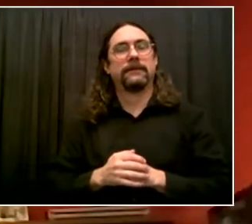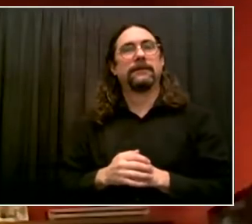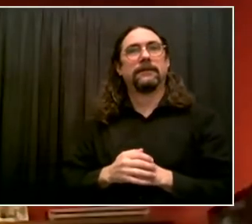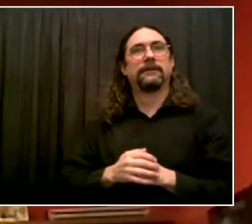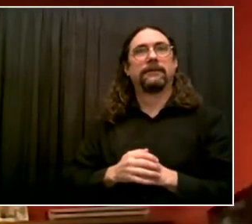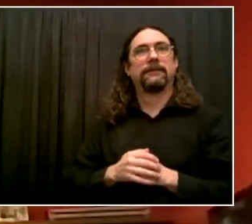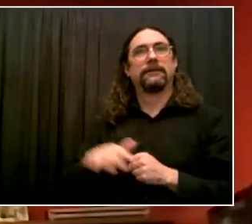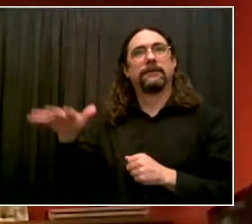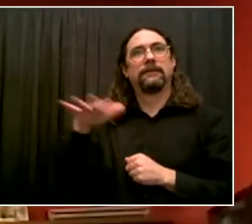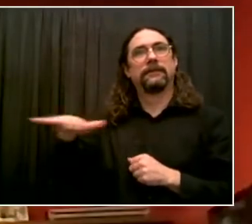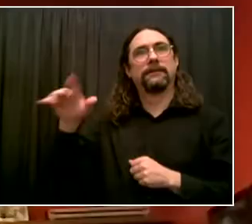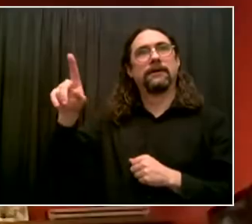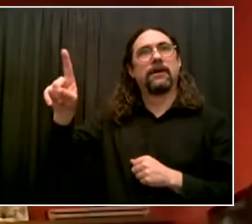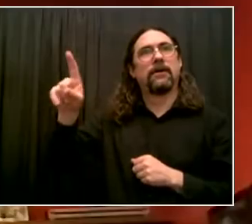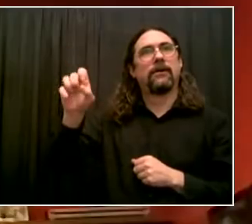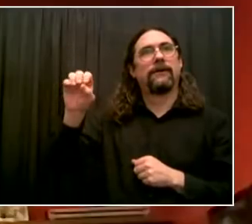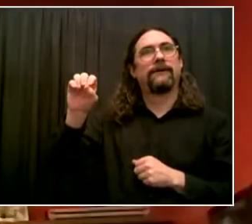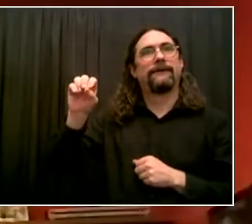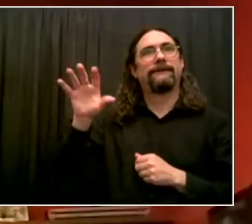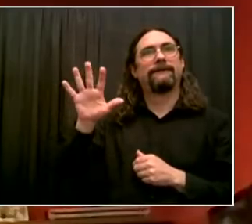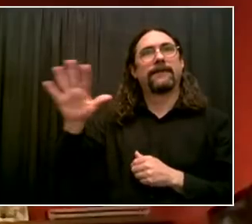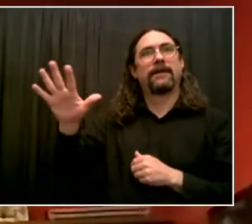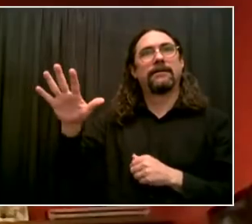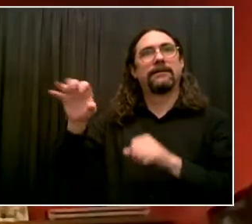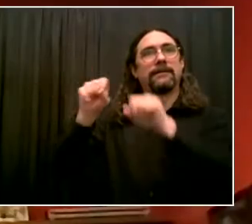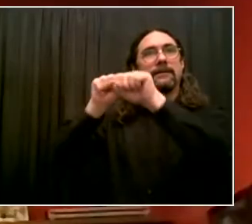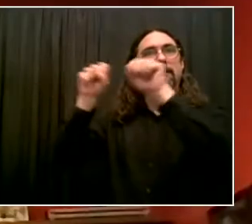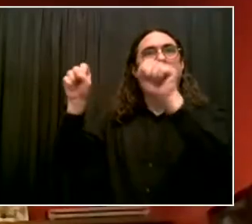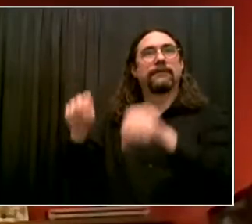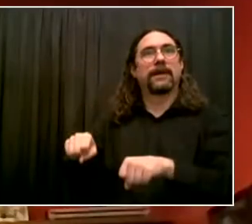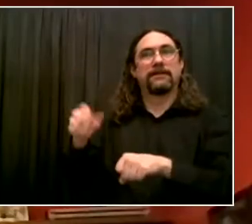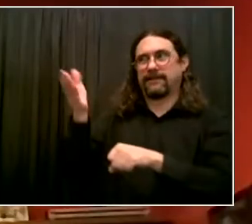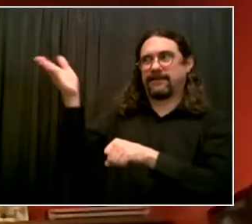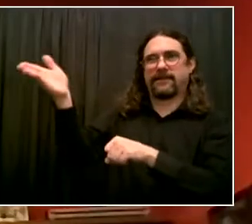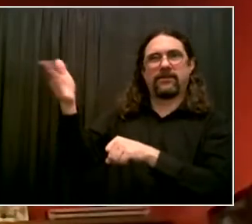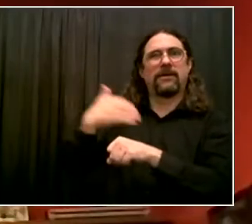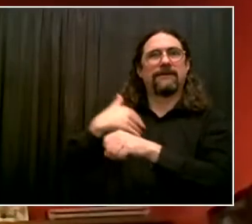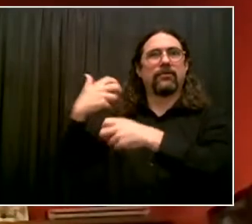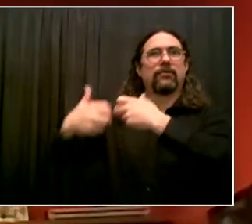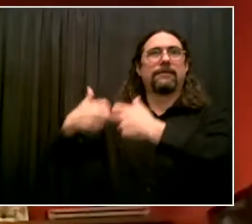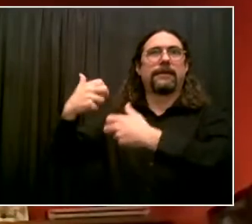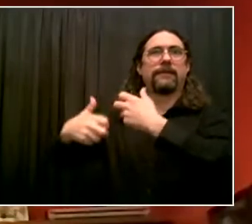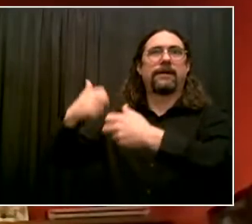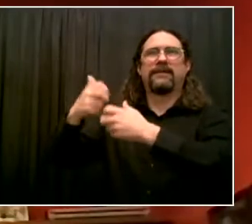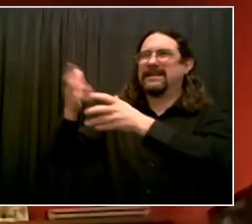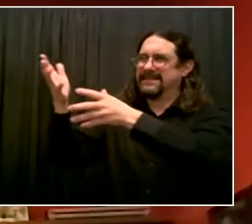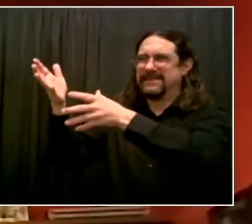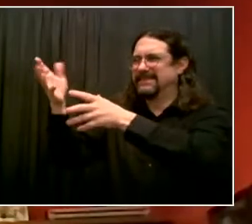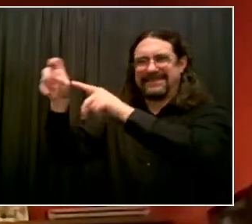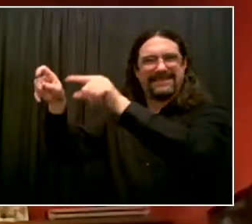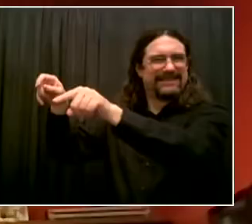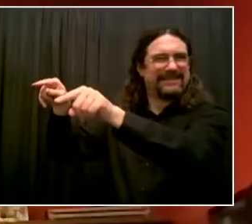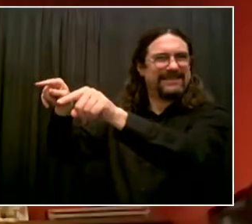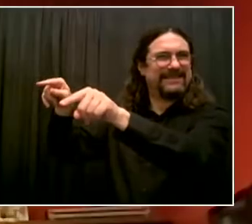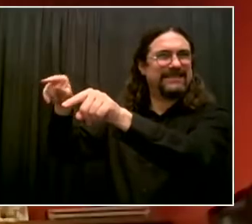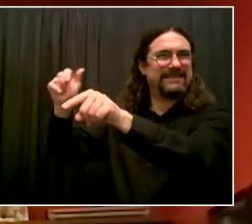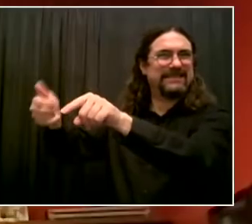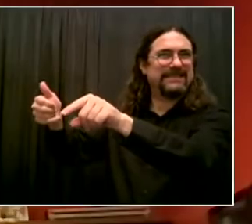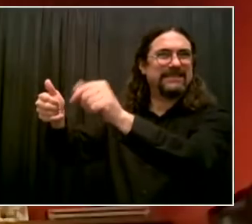THEY CAME TOGETHER AND I NEED TO GIVE A COUPLE OF SHOUTOUTS FIRST TO SOME OF THE LONG-TERM